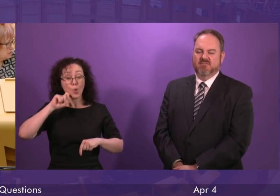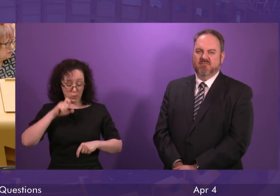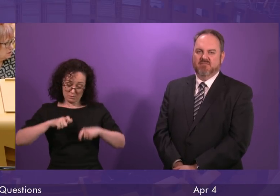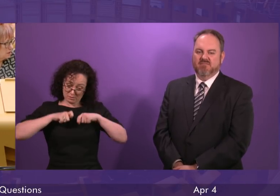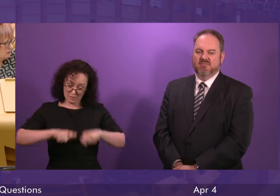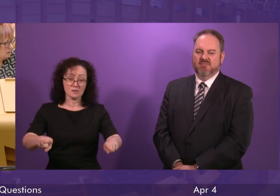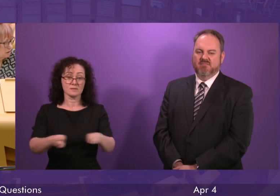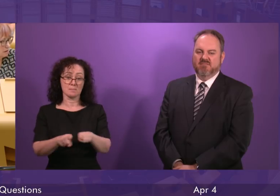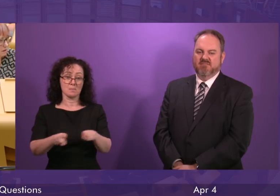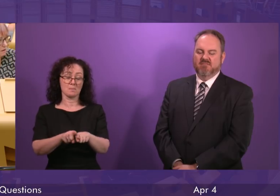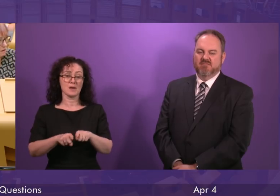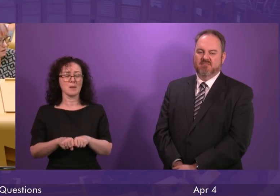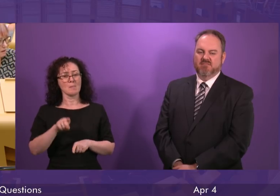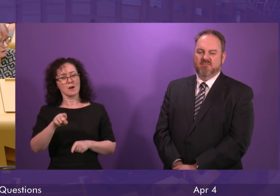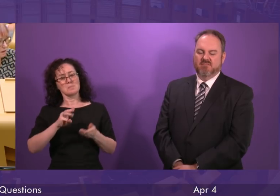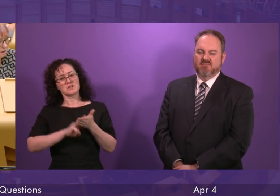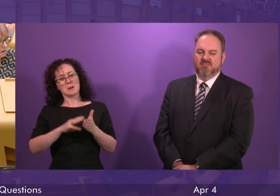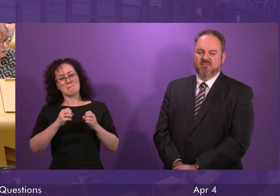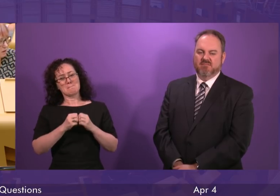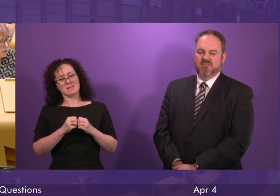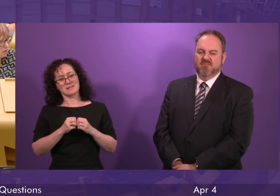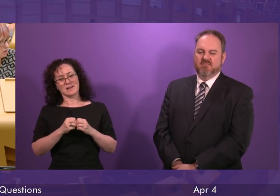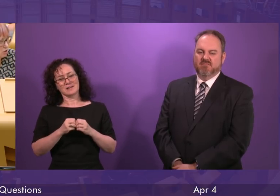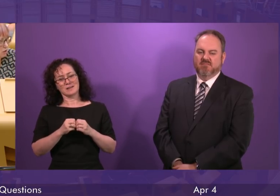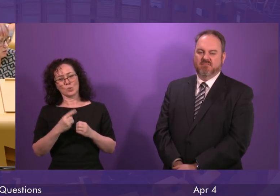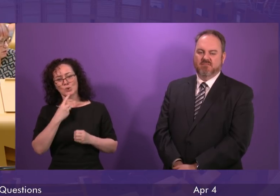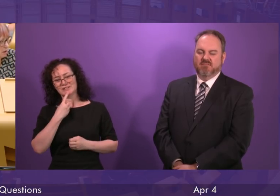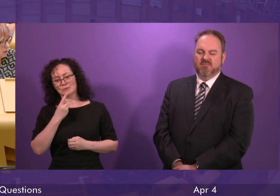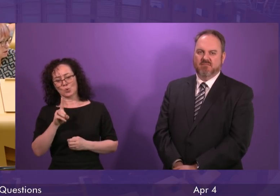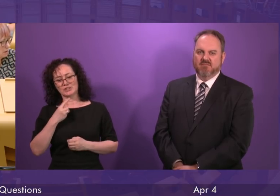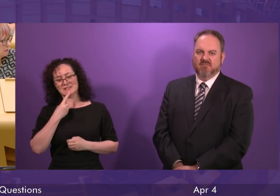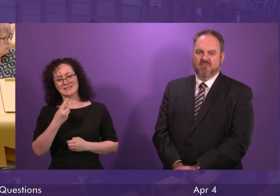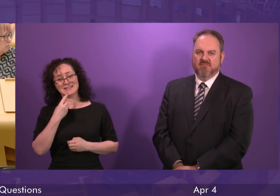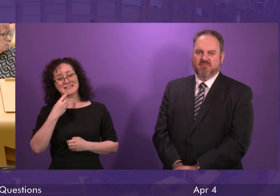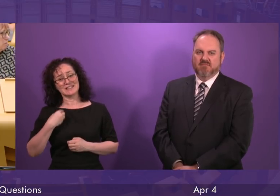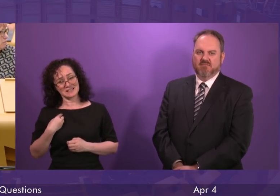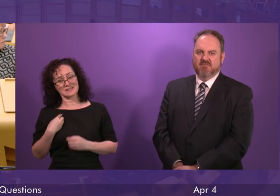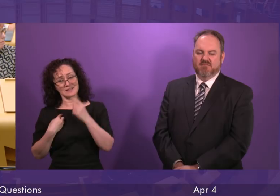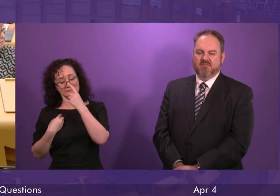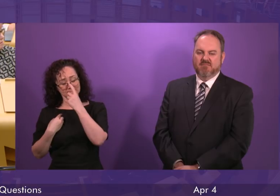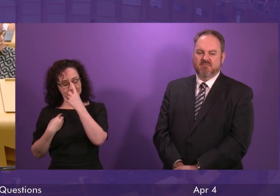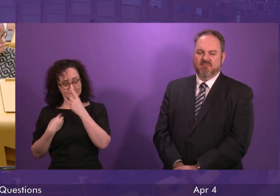Michelle Ballantyne’s comments yesterday underline the concern of many people that